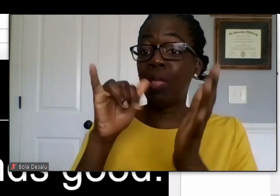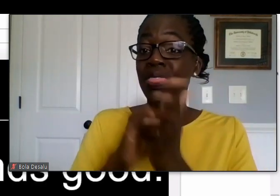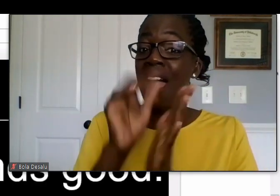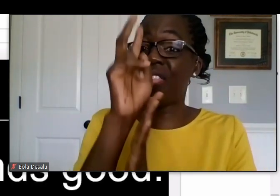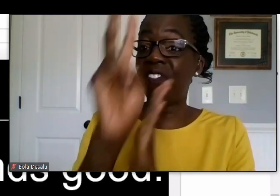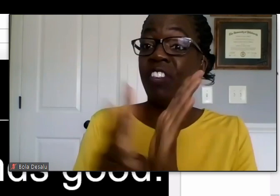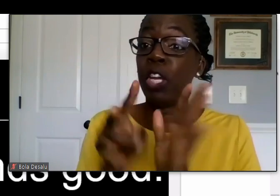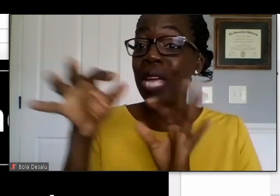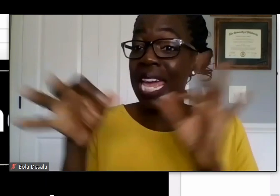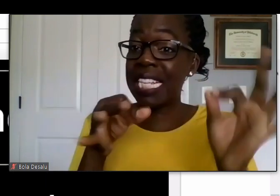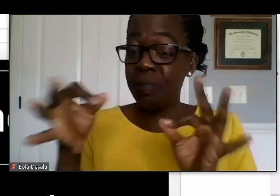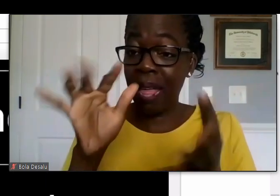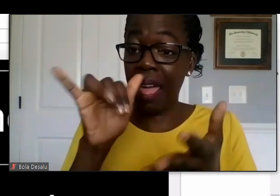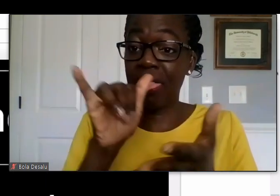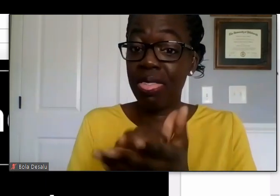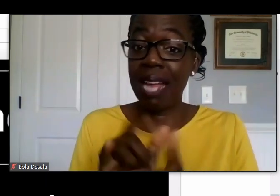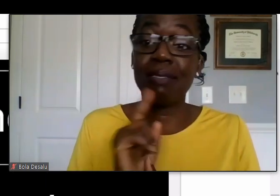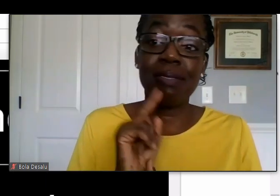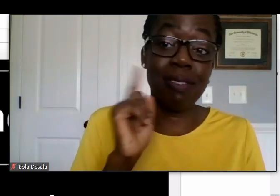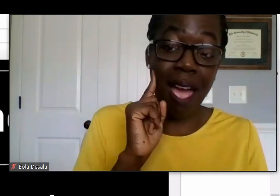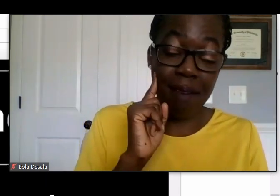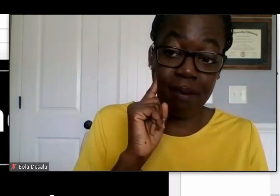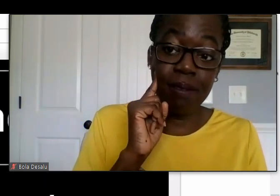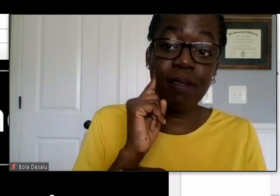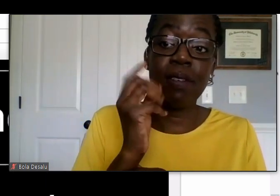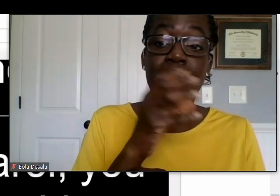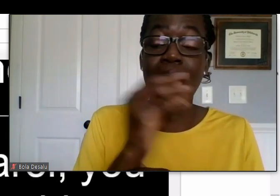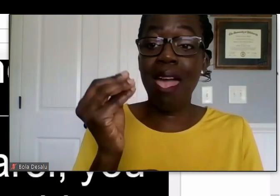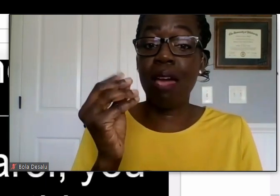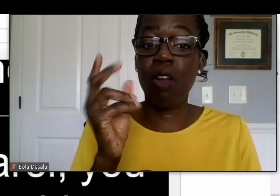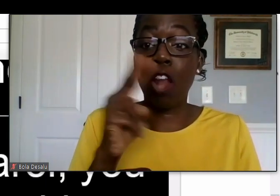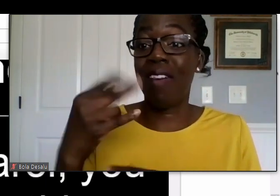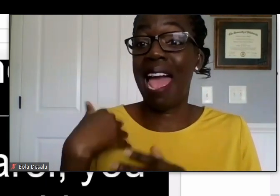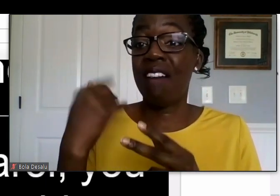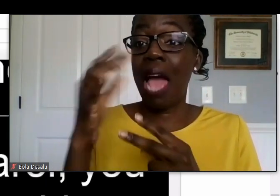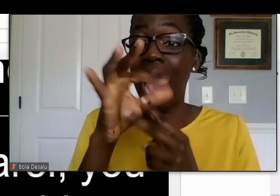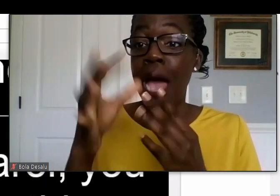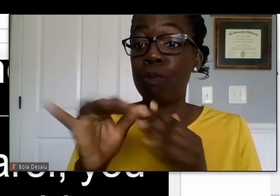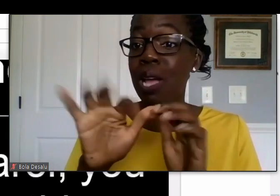Now you notice that the video is explaining